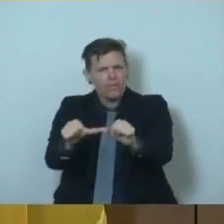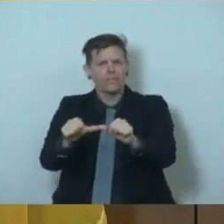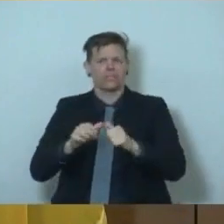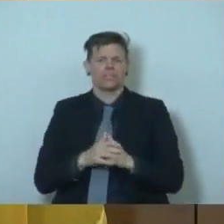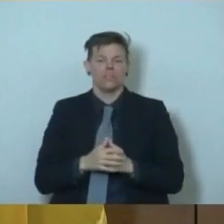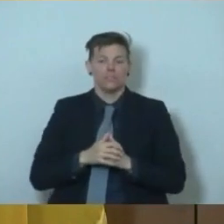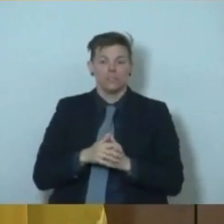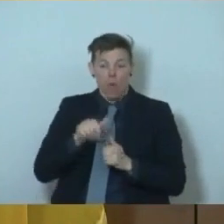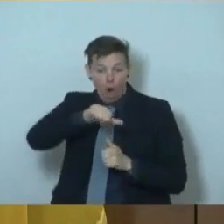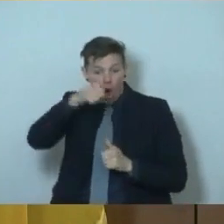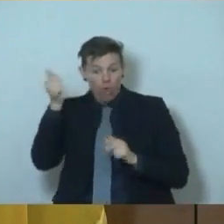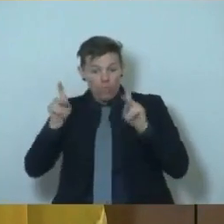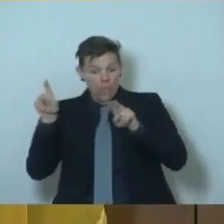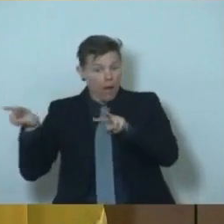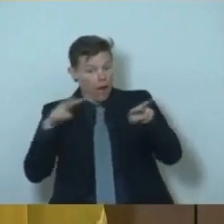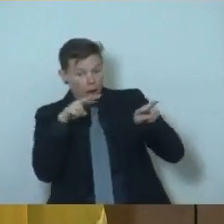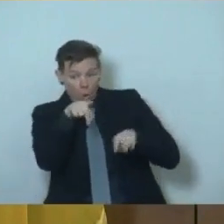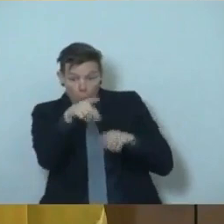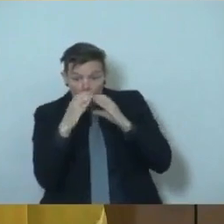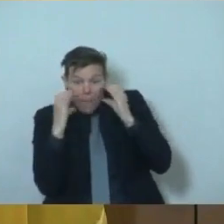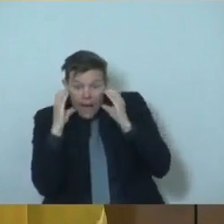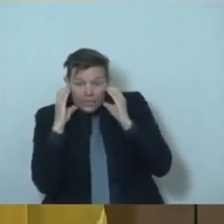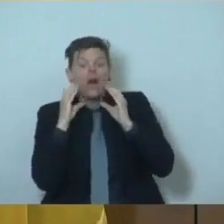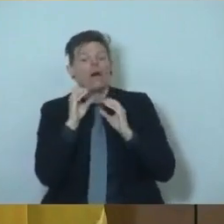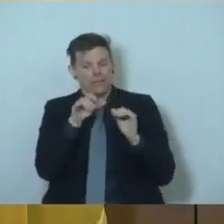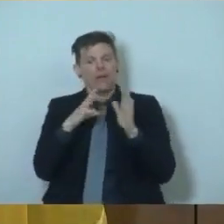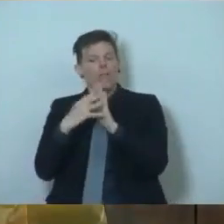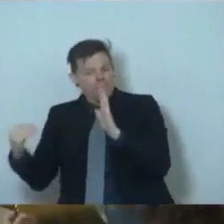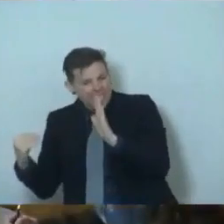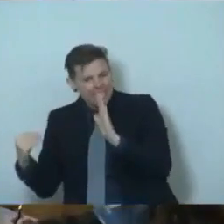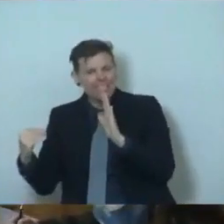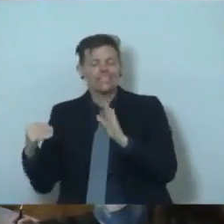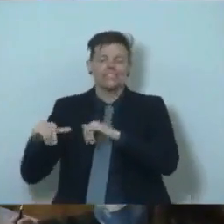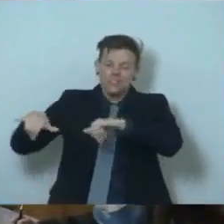KEEP DOING IT. I AM SURE WILT ENCOURAGE OTHERS TO FOLLOW SUIT. ALL RIGHT.